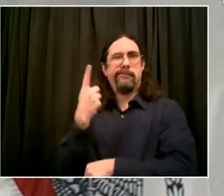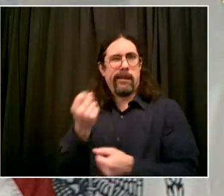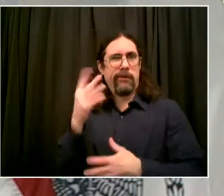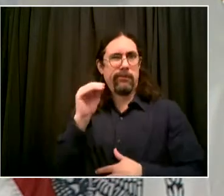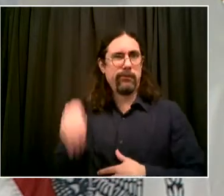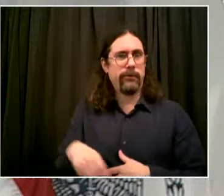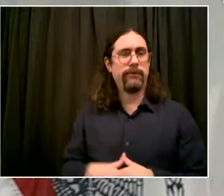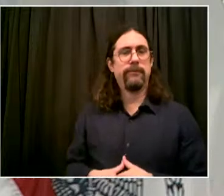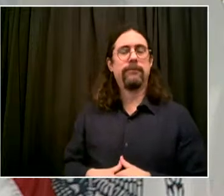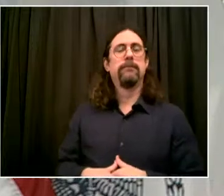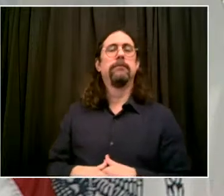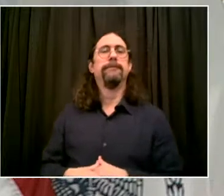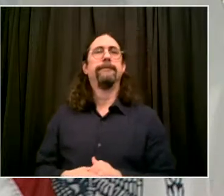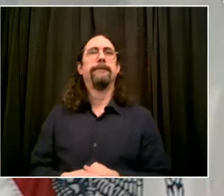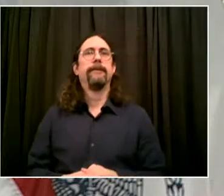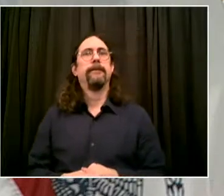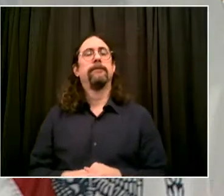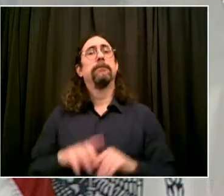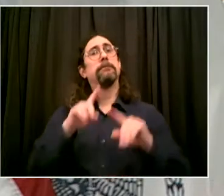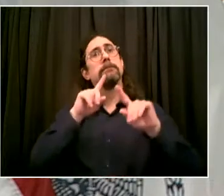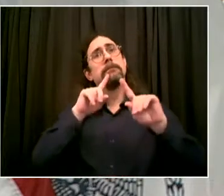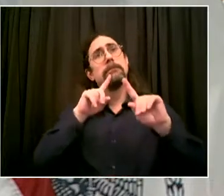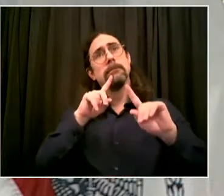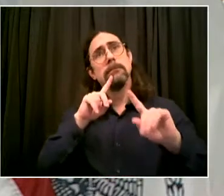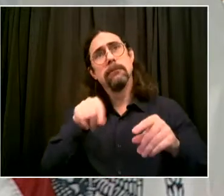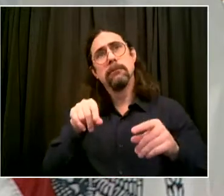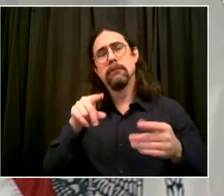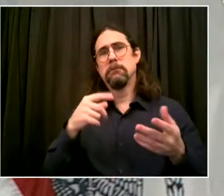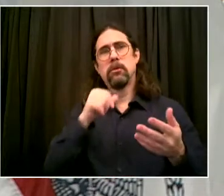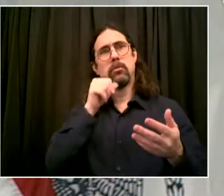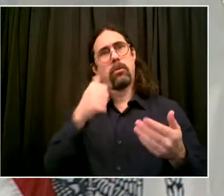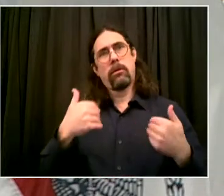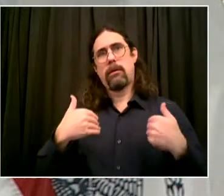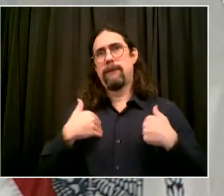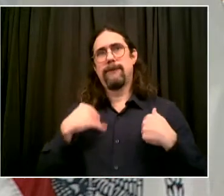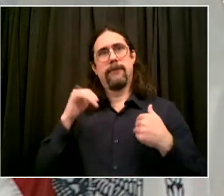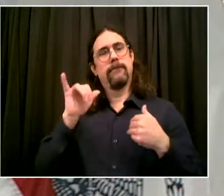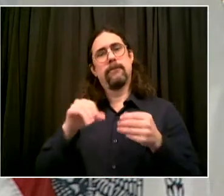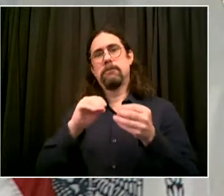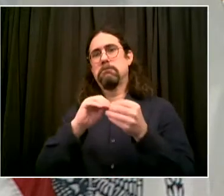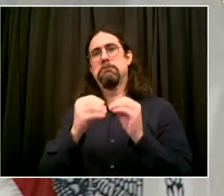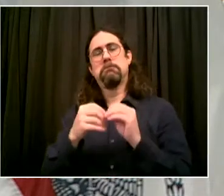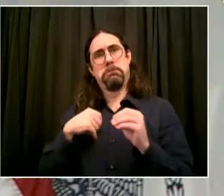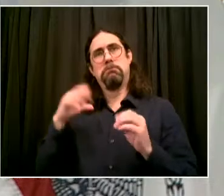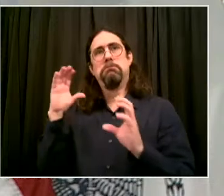TTINHGGWS E WILL BE TALKING ABOUT T IPUTTING OUT PUBLICLY ABOUT WHO IS BEEN VACCINATED.